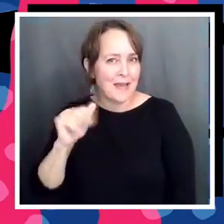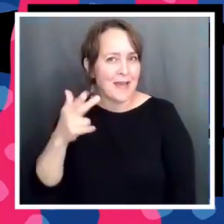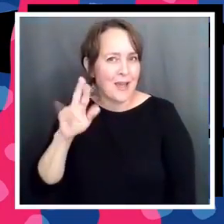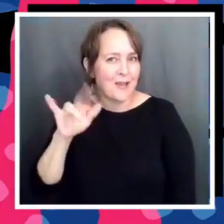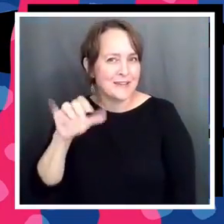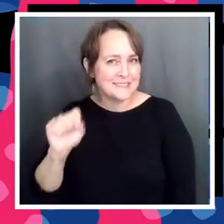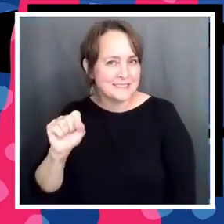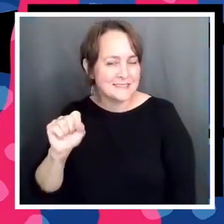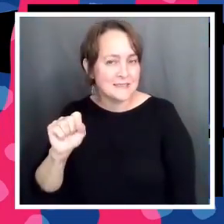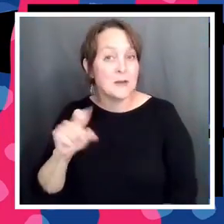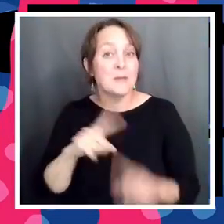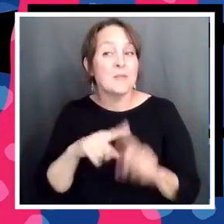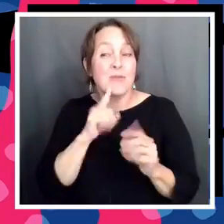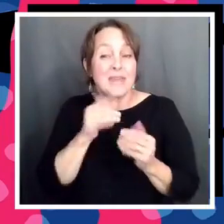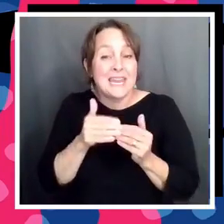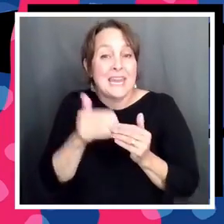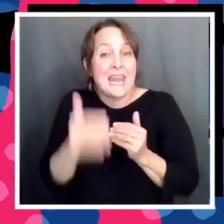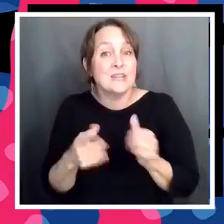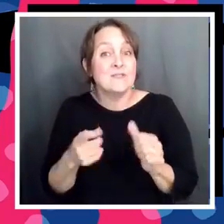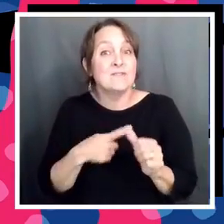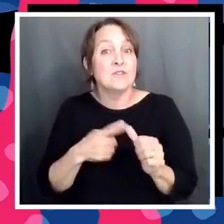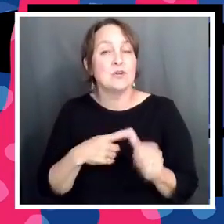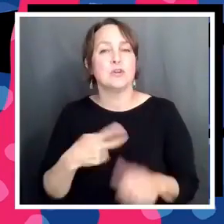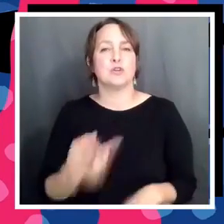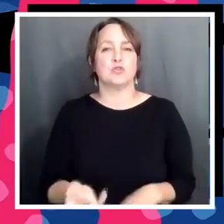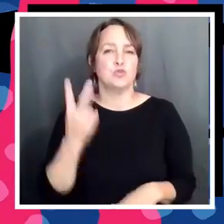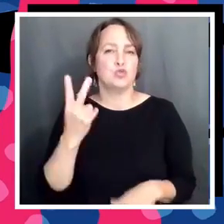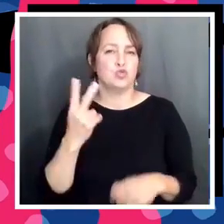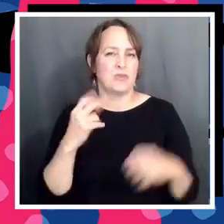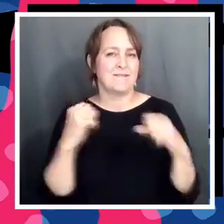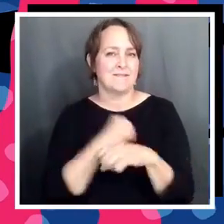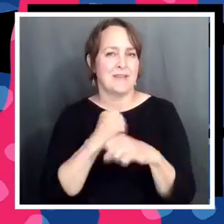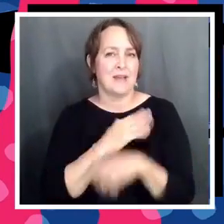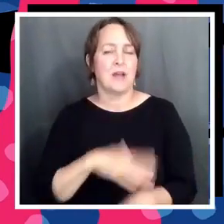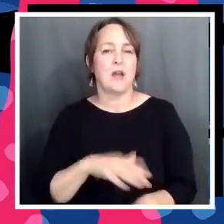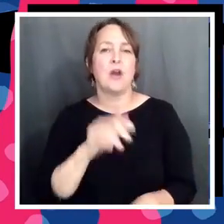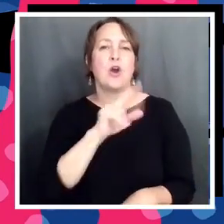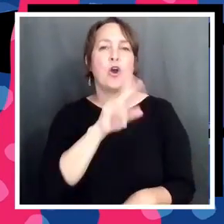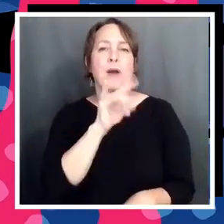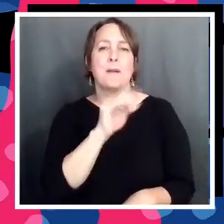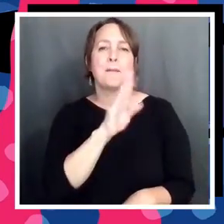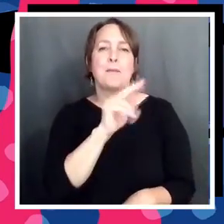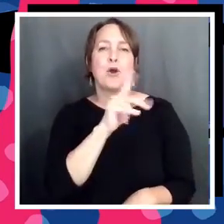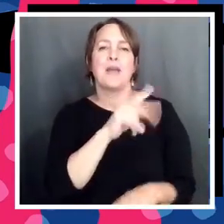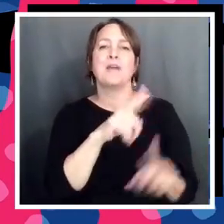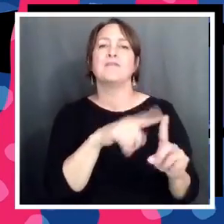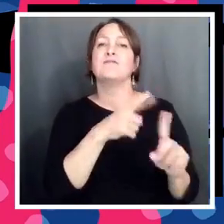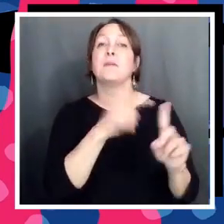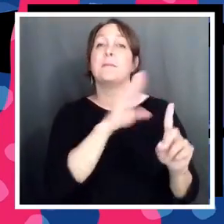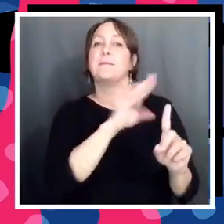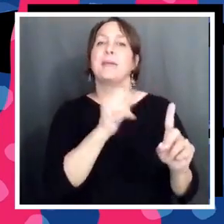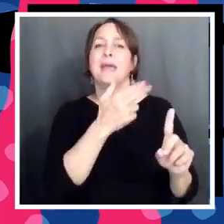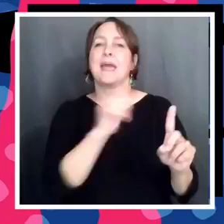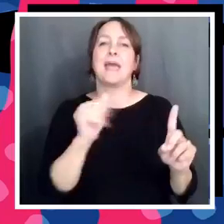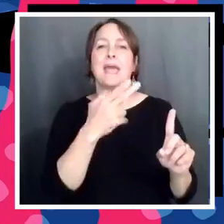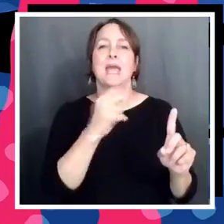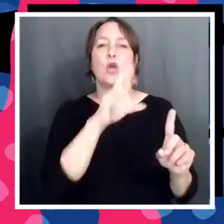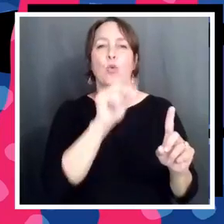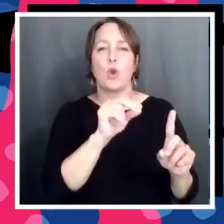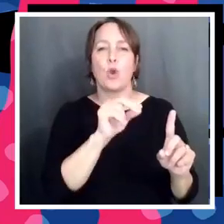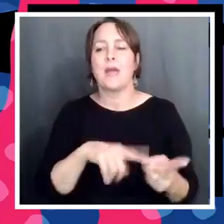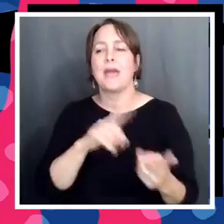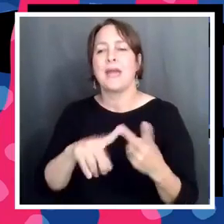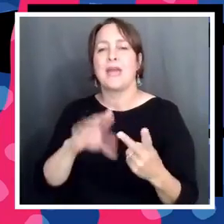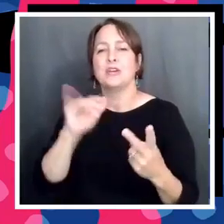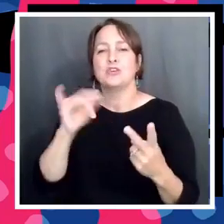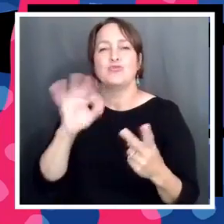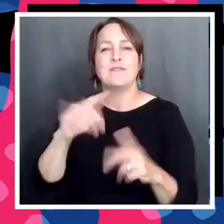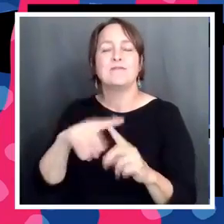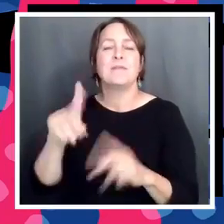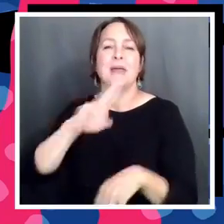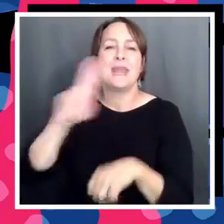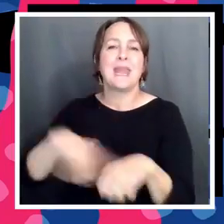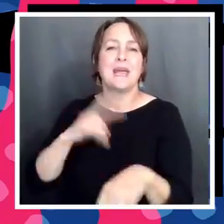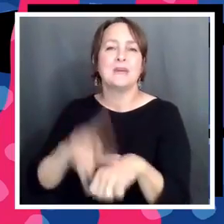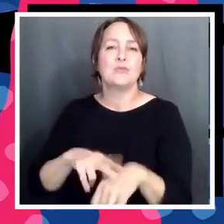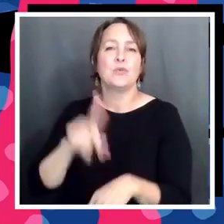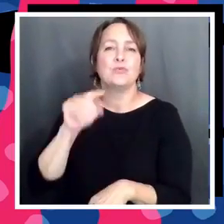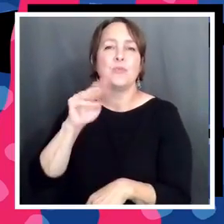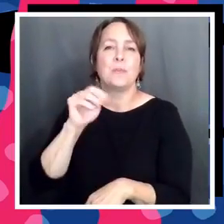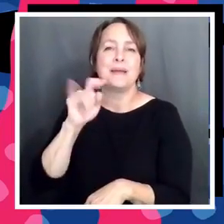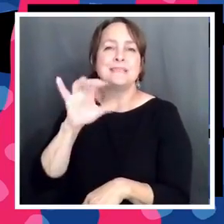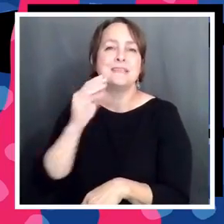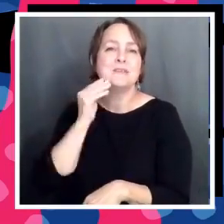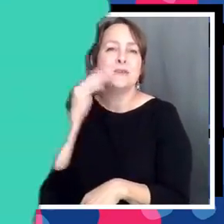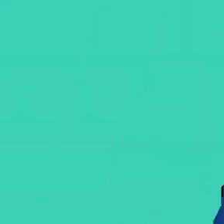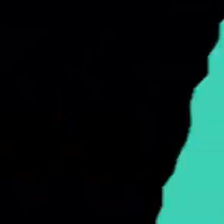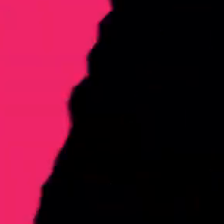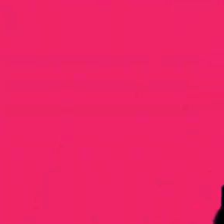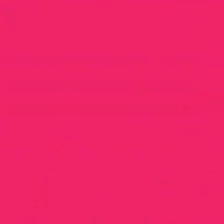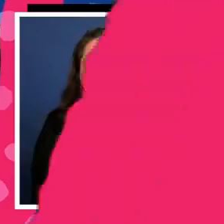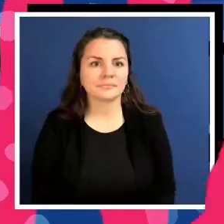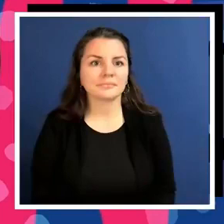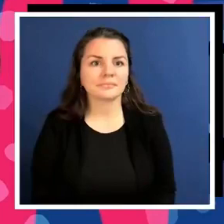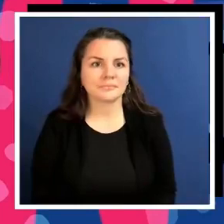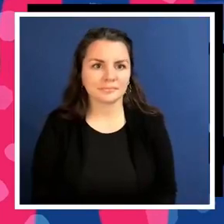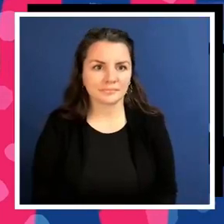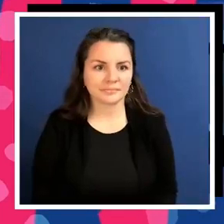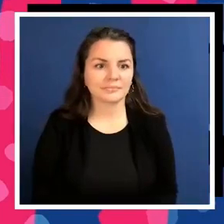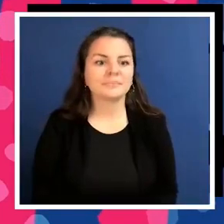WE STILL HAVE SOME GREAT GUESTS